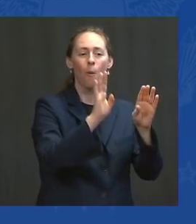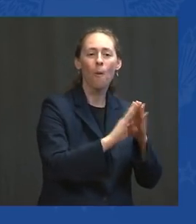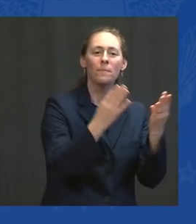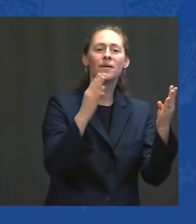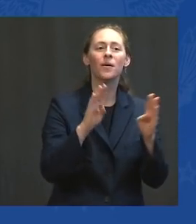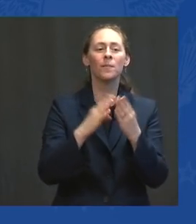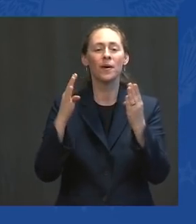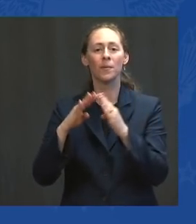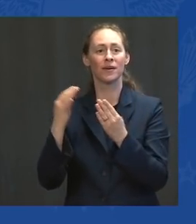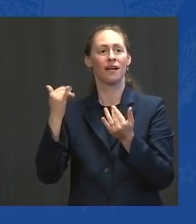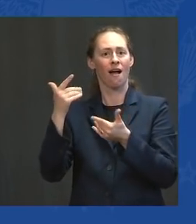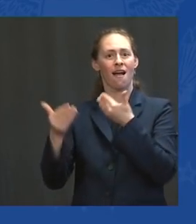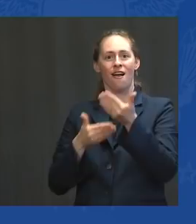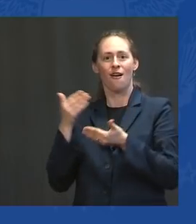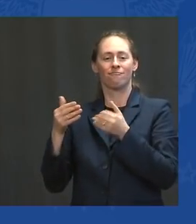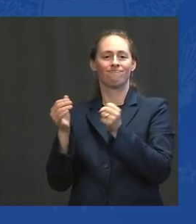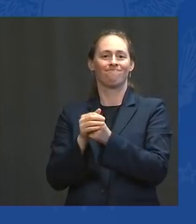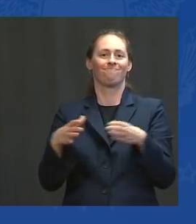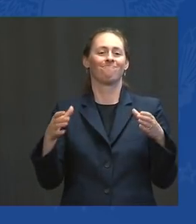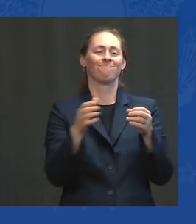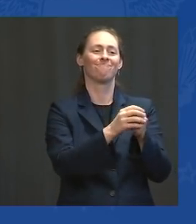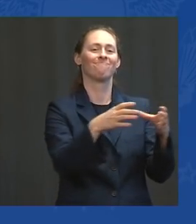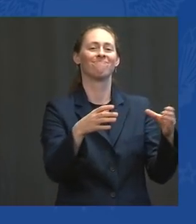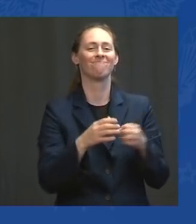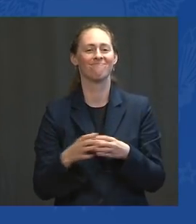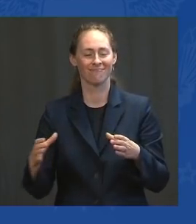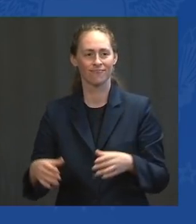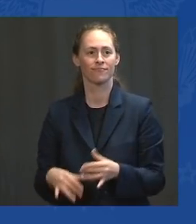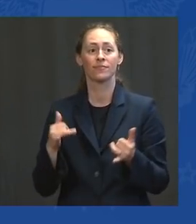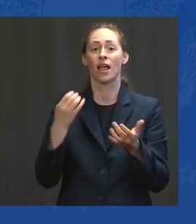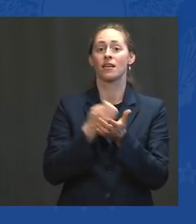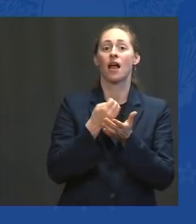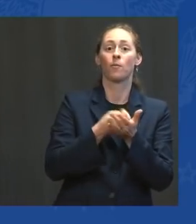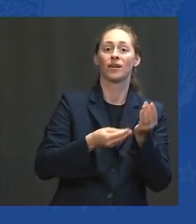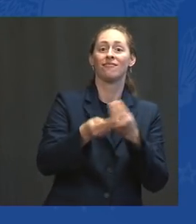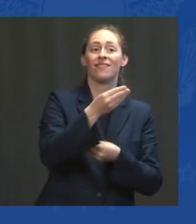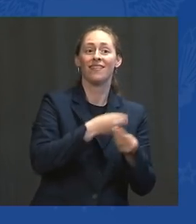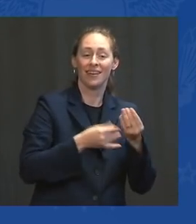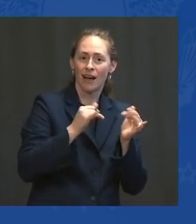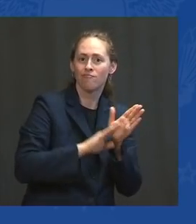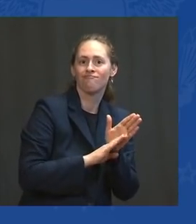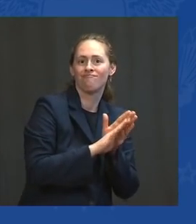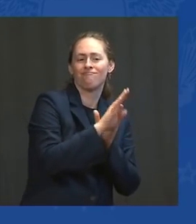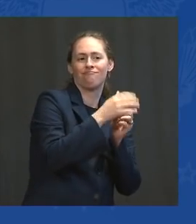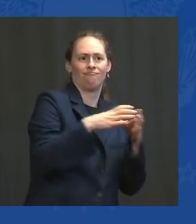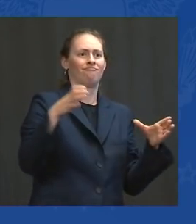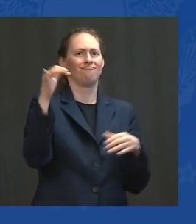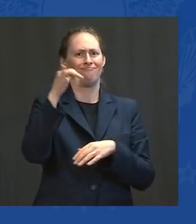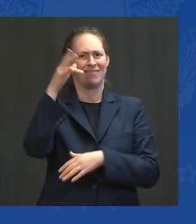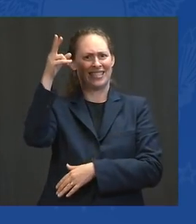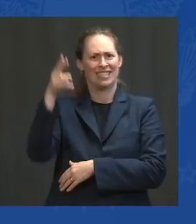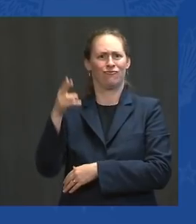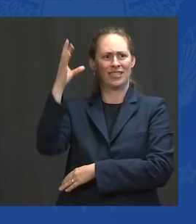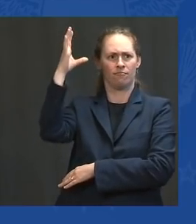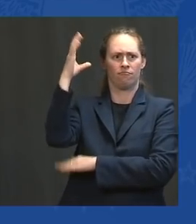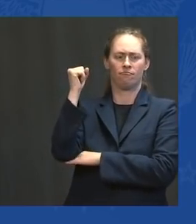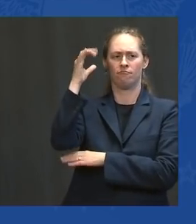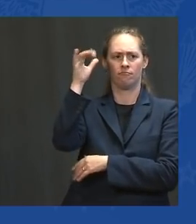And projected economic growth is the highest it's been -- projected growth is the highest it's been in four decades.